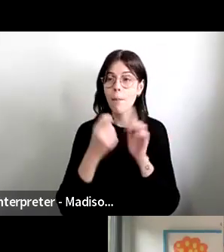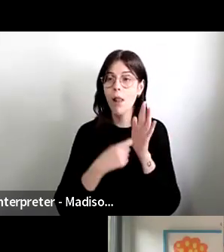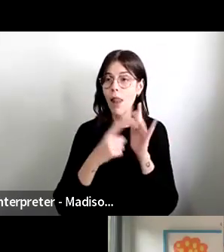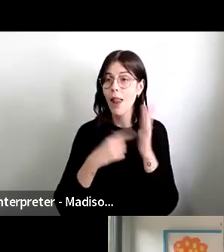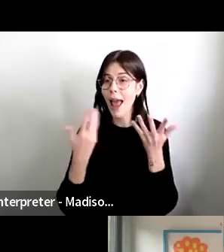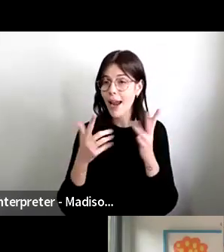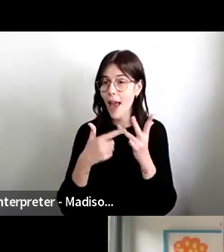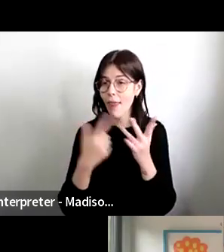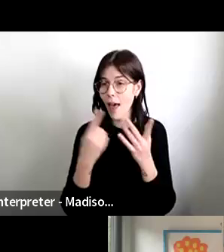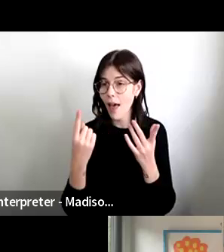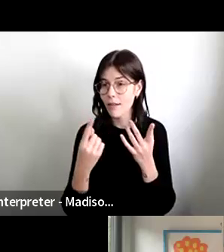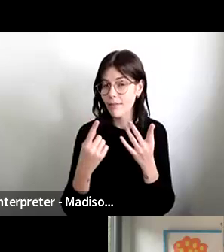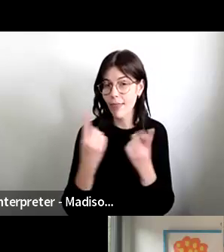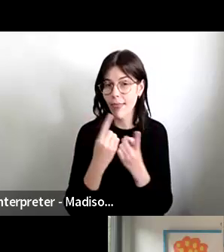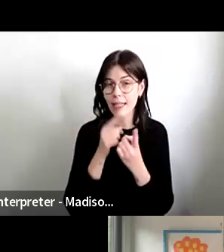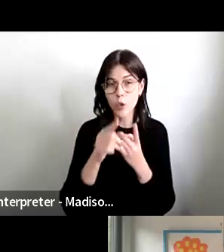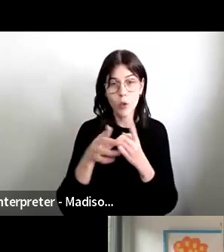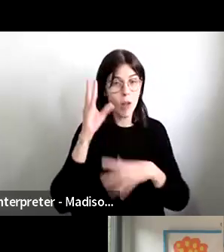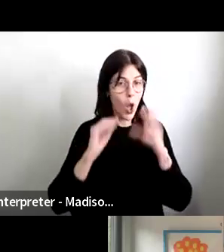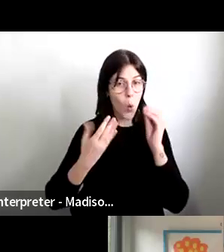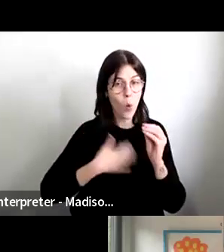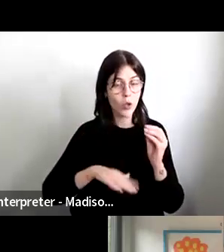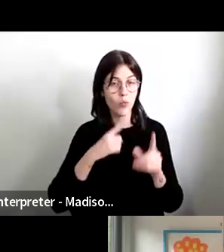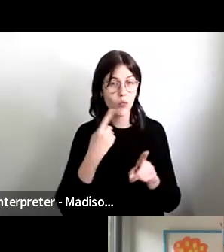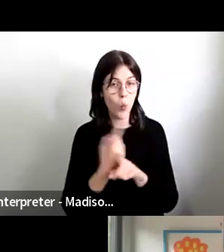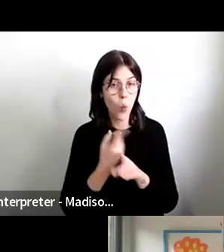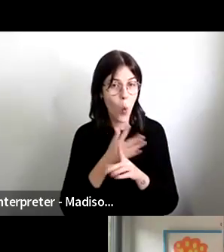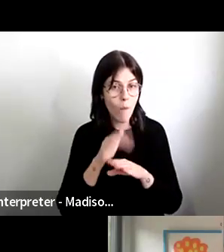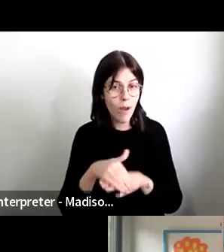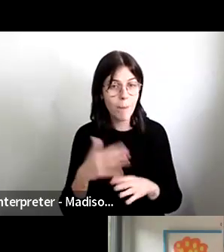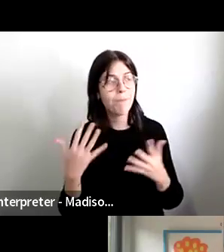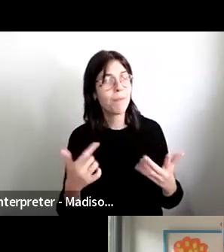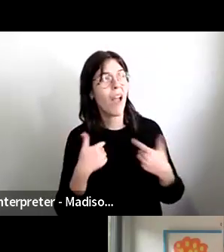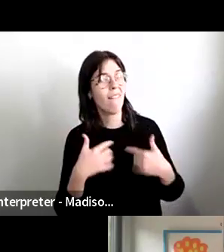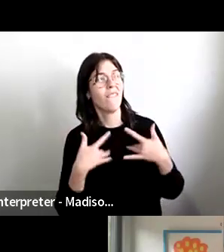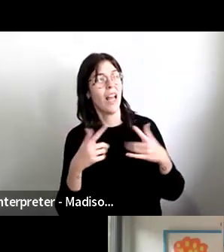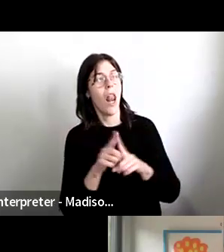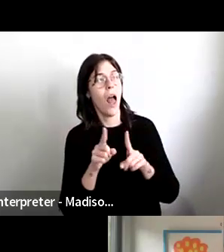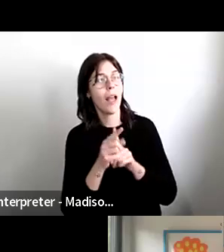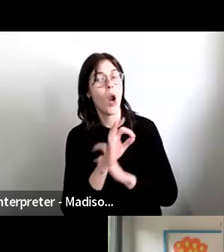that you want to flag? >> I feel like there is no better way than knowing